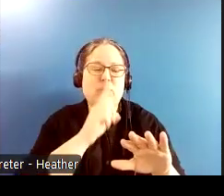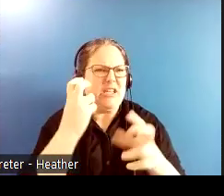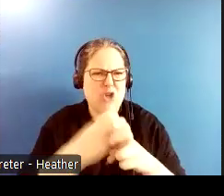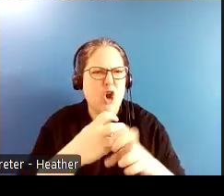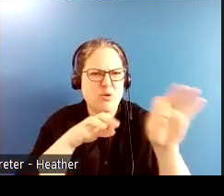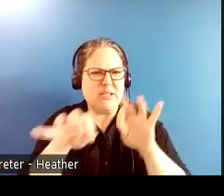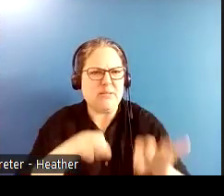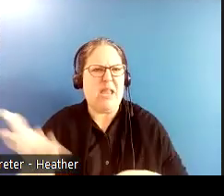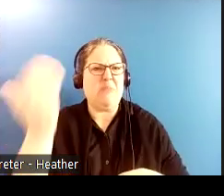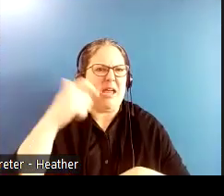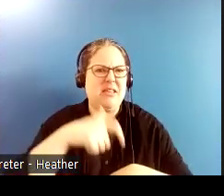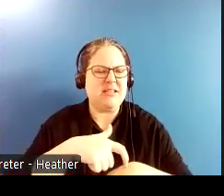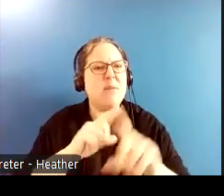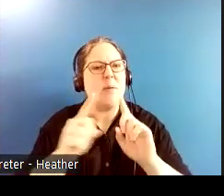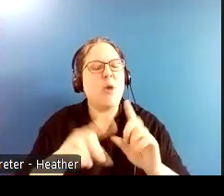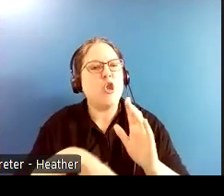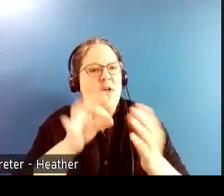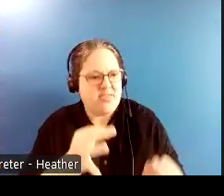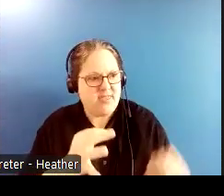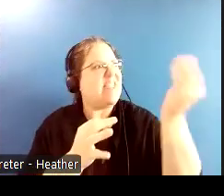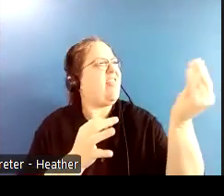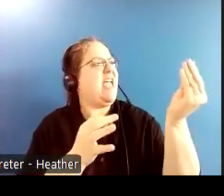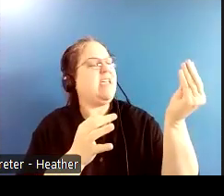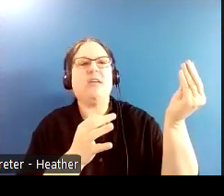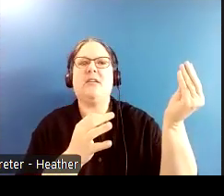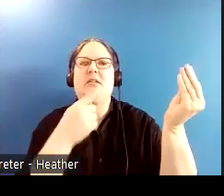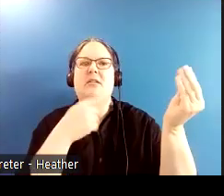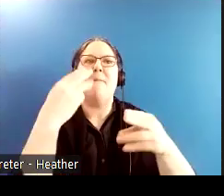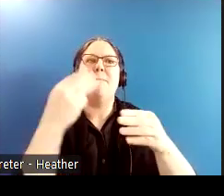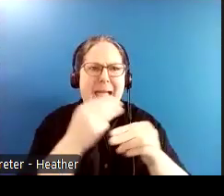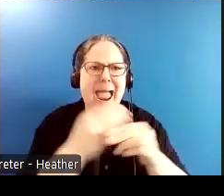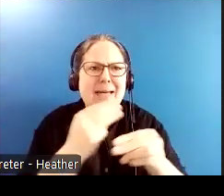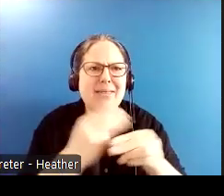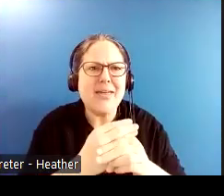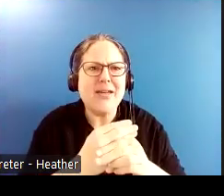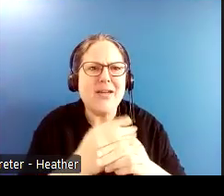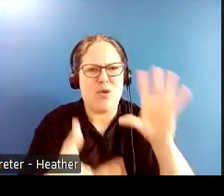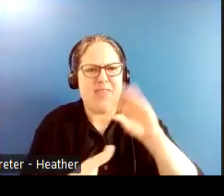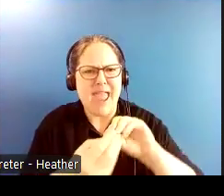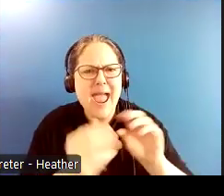And we discover this thing uh called math where we can add up numbers and perform different